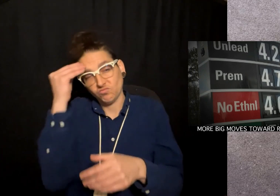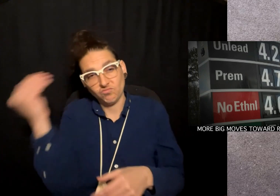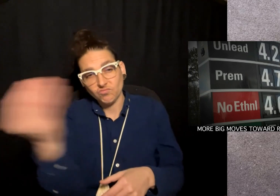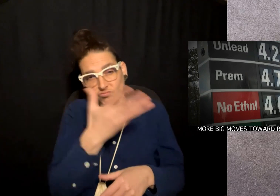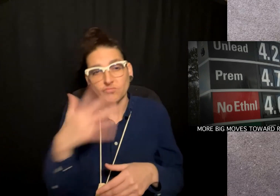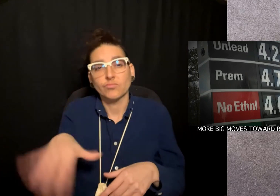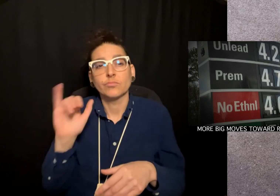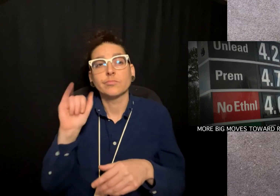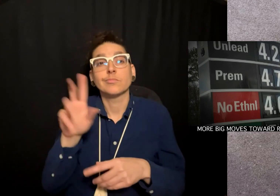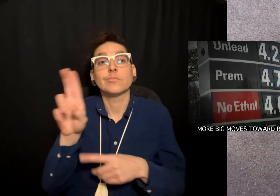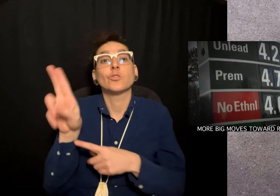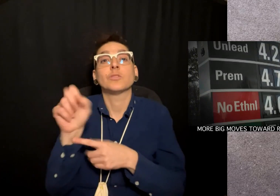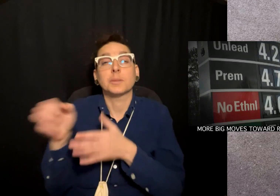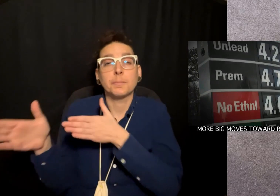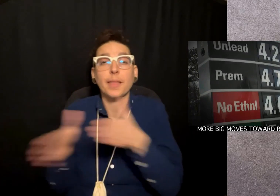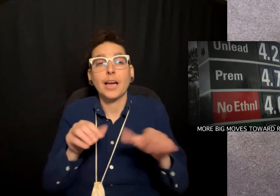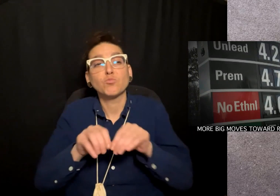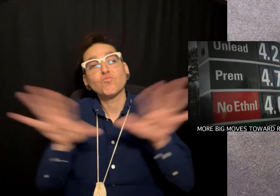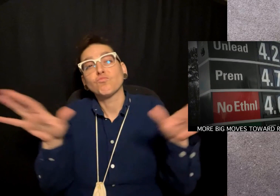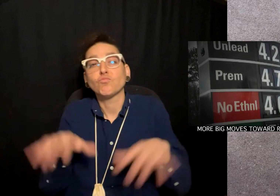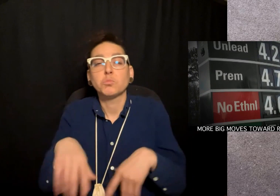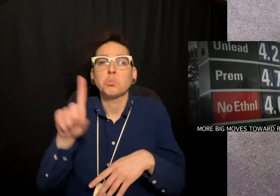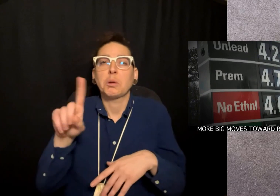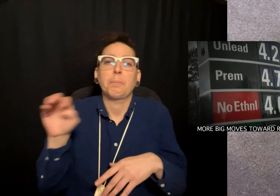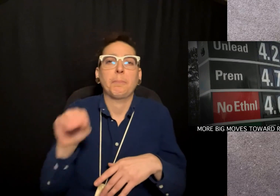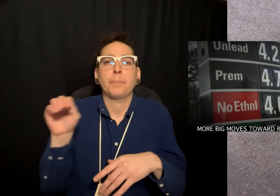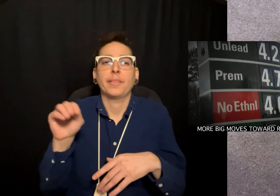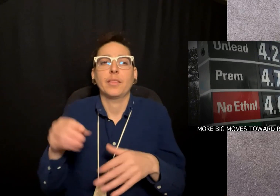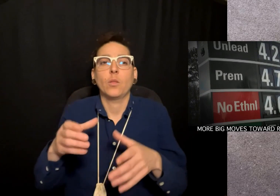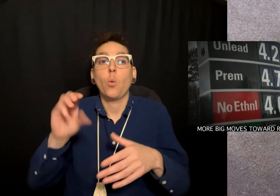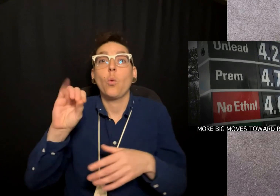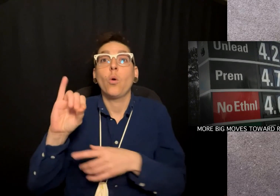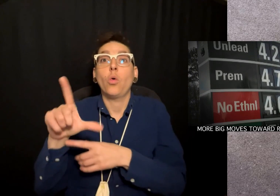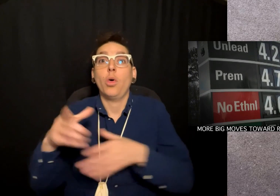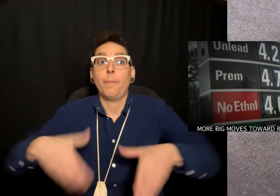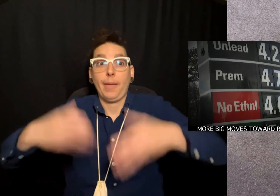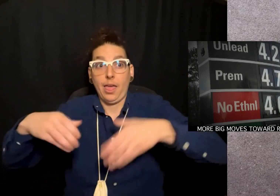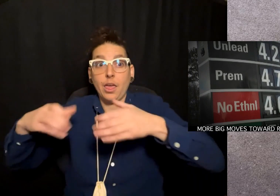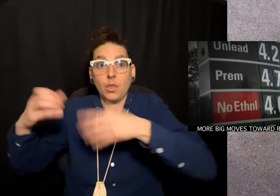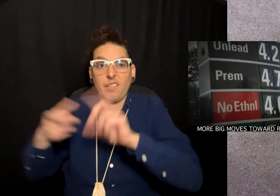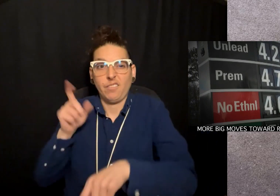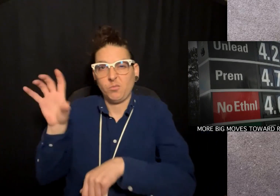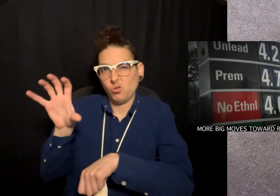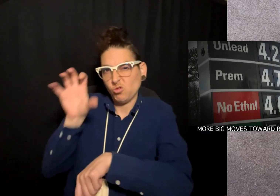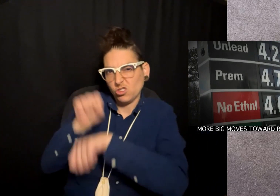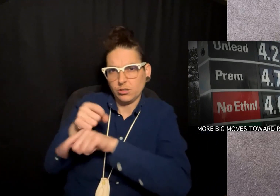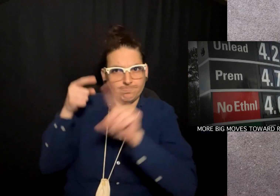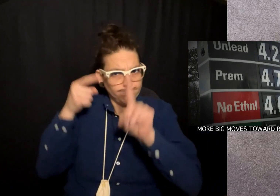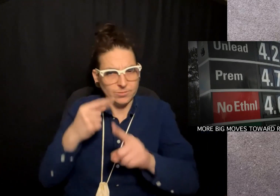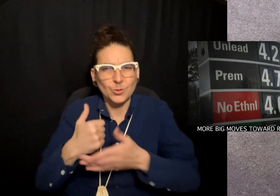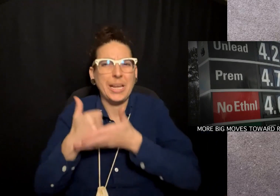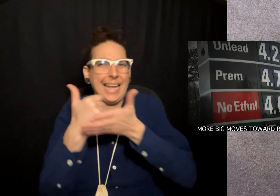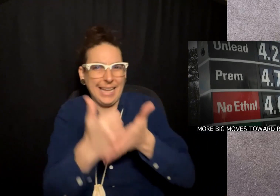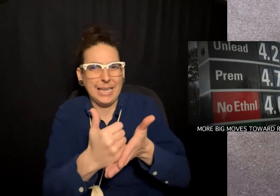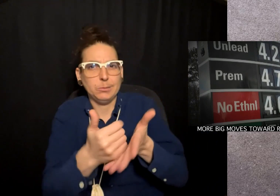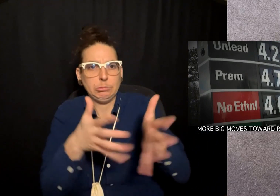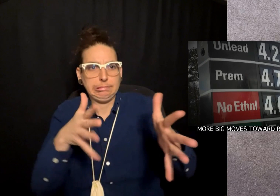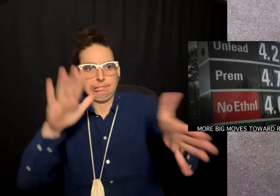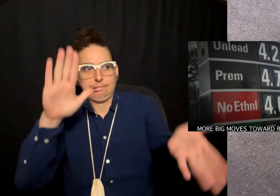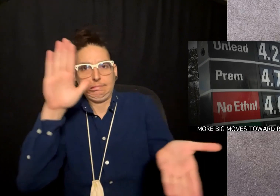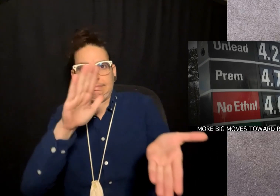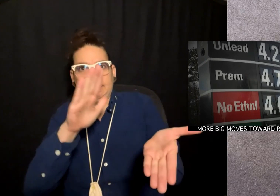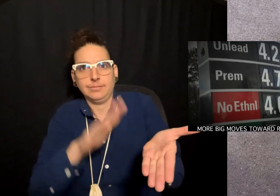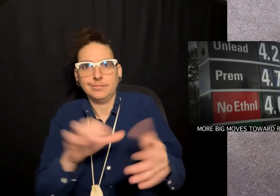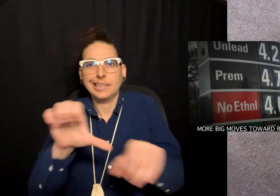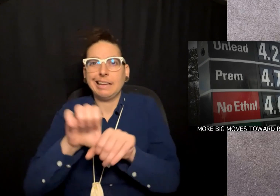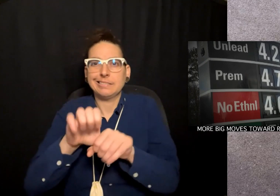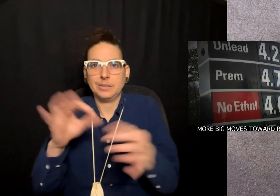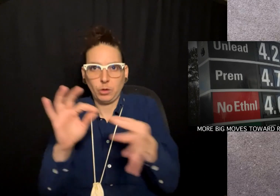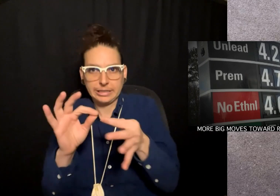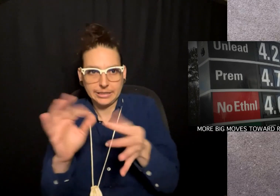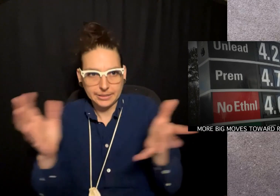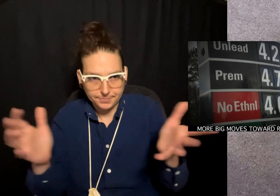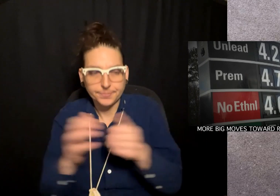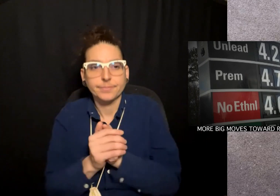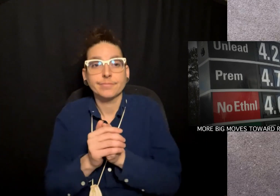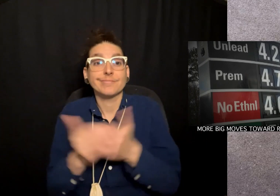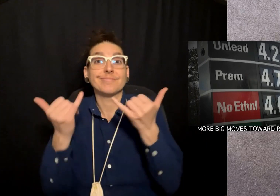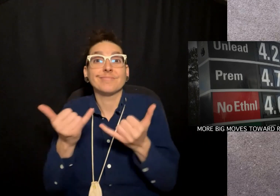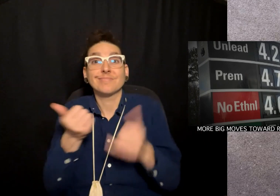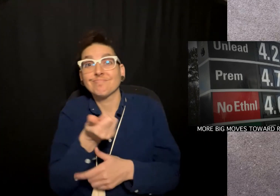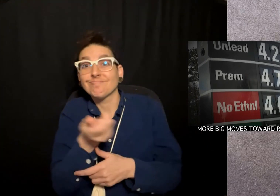plans to release millions of barrels of oil from its reserves to help with gas prices